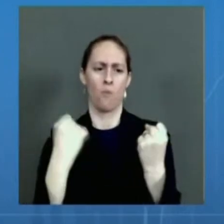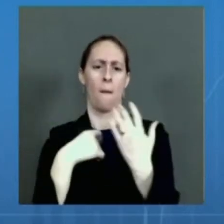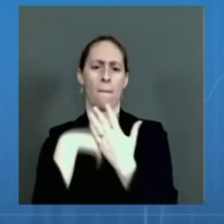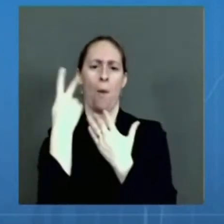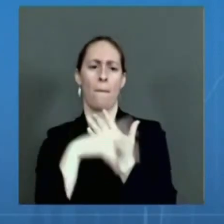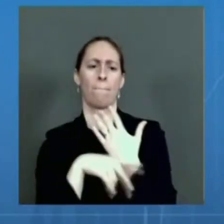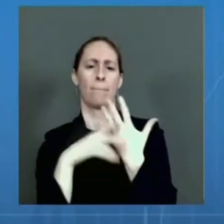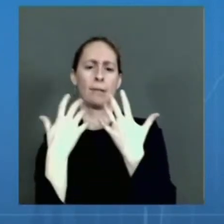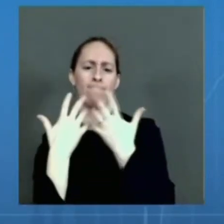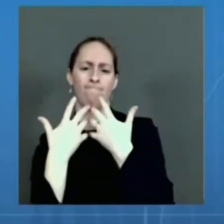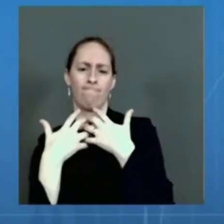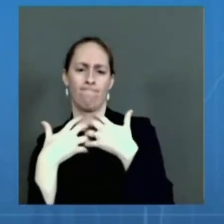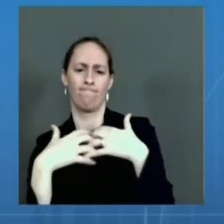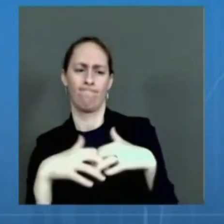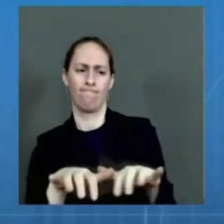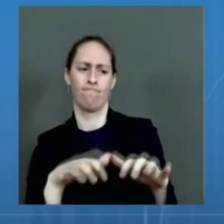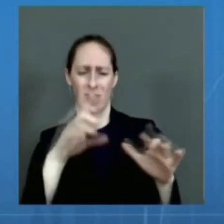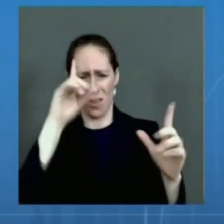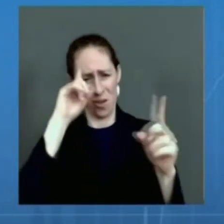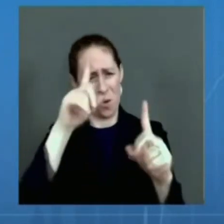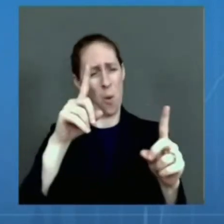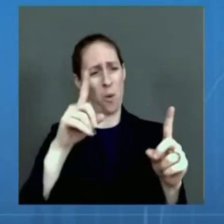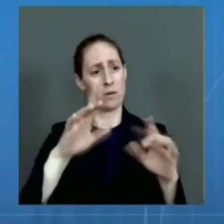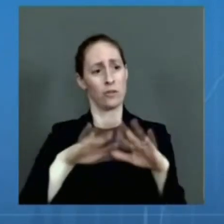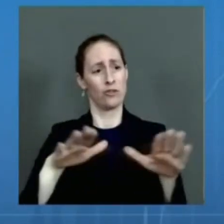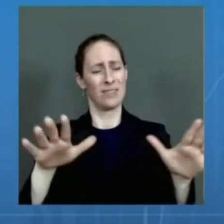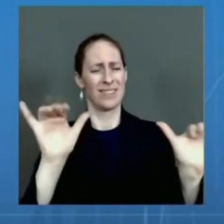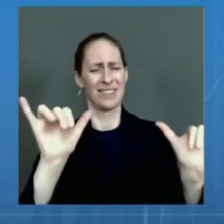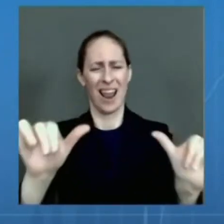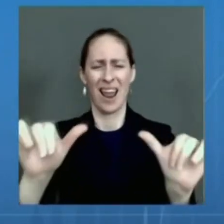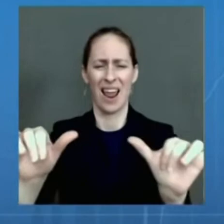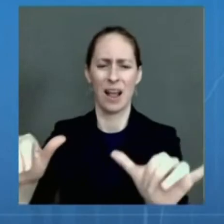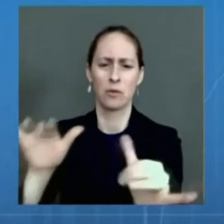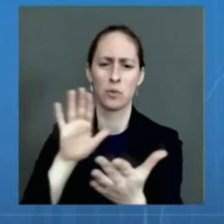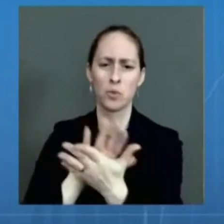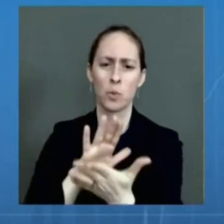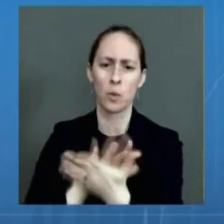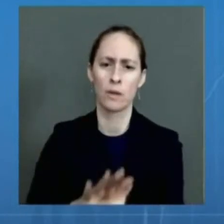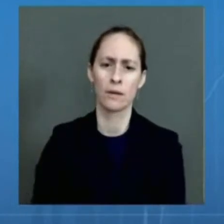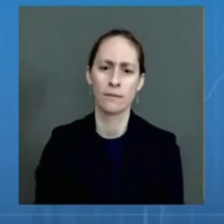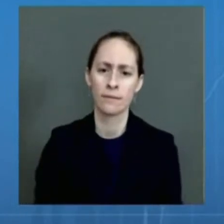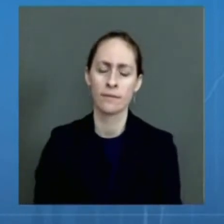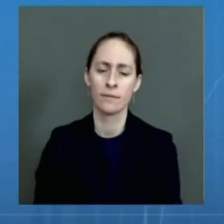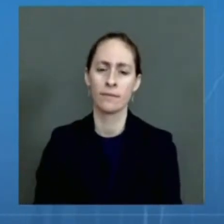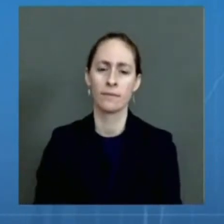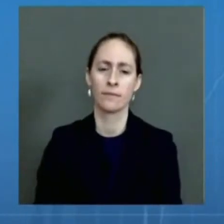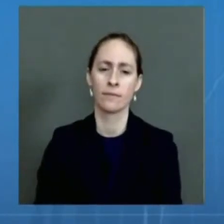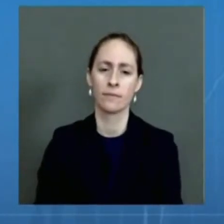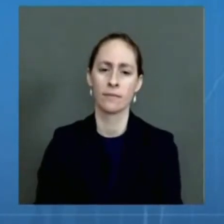LAYER PREVENTION STRATEGIES THAT WILL HELP KEEP OUR CHILDREN IN THE CLASSROOM SAFELY.